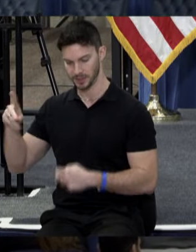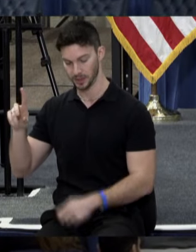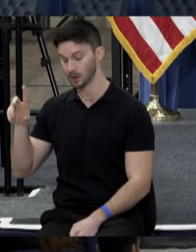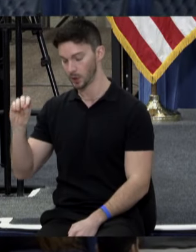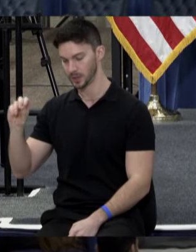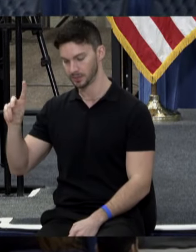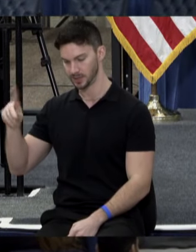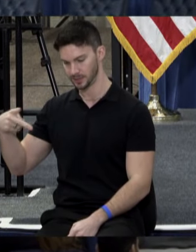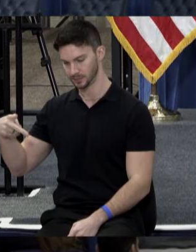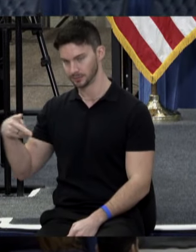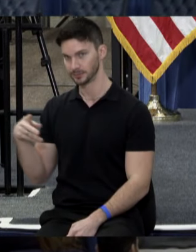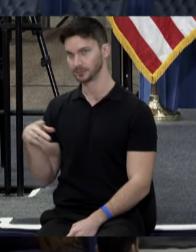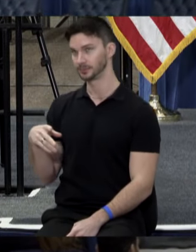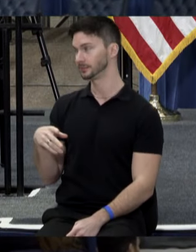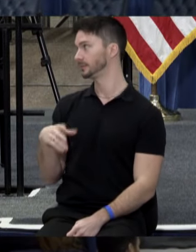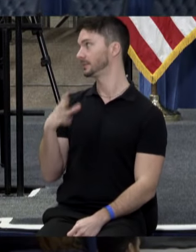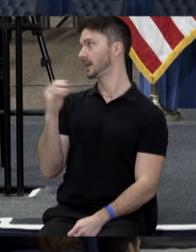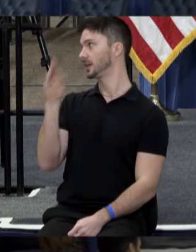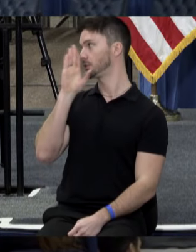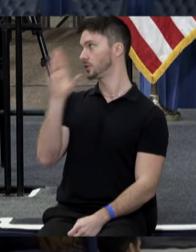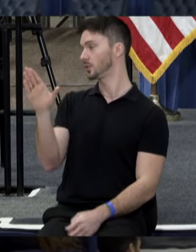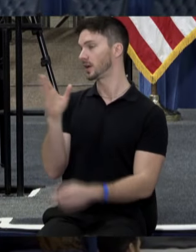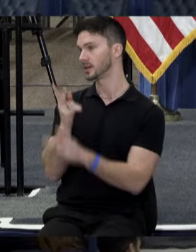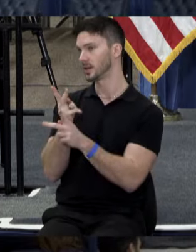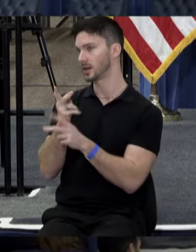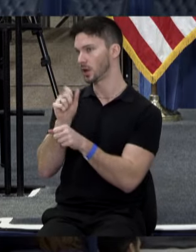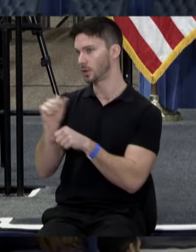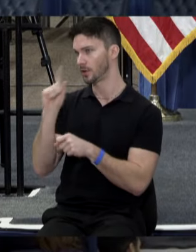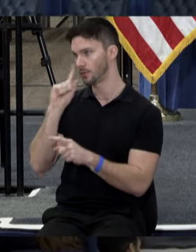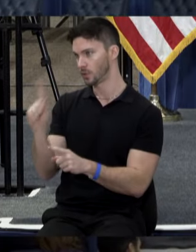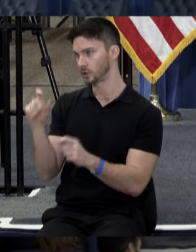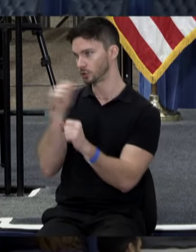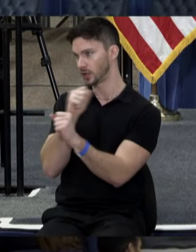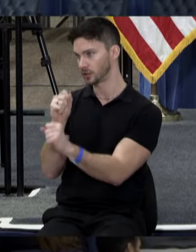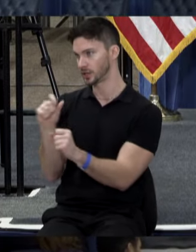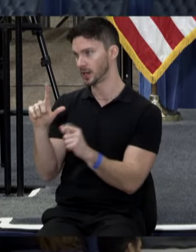PAR, and the Direct Care Workforce Strategy Center Advisory Committee.